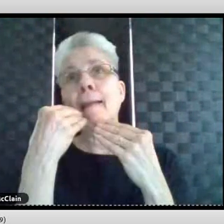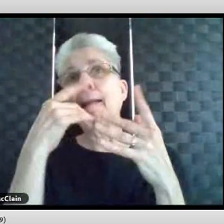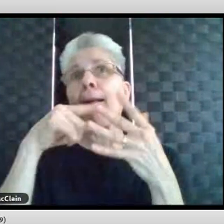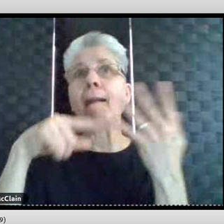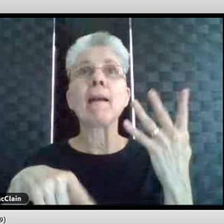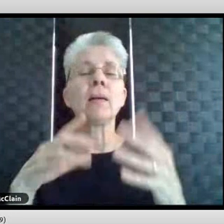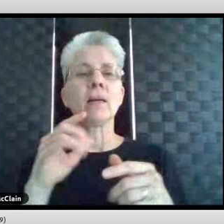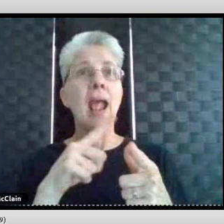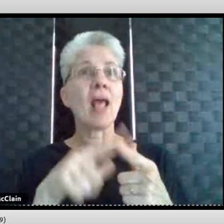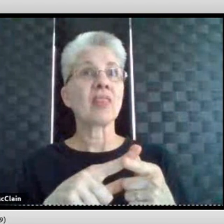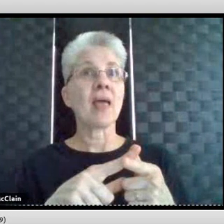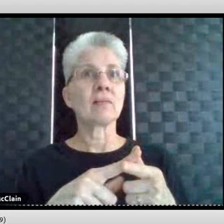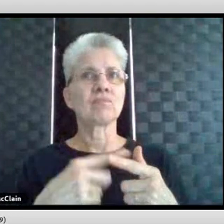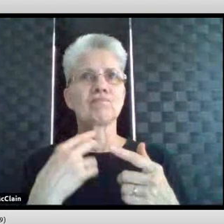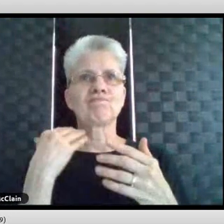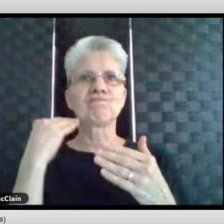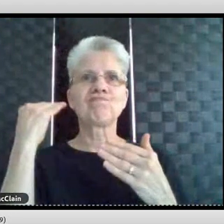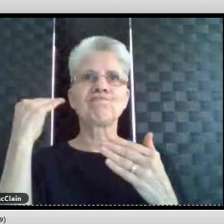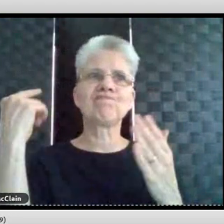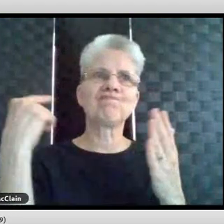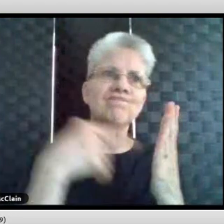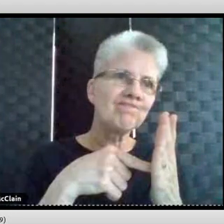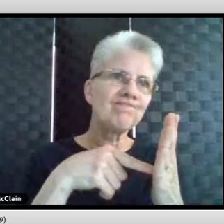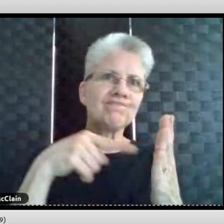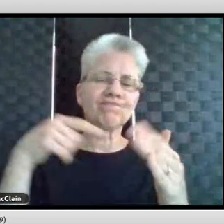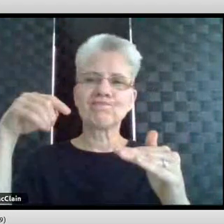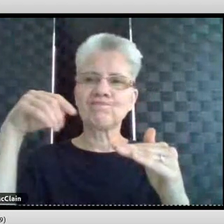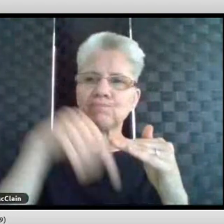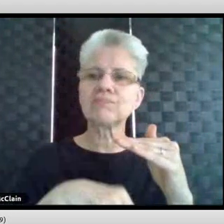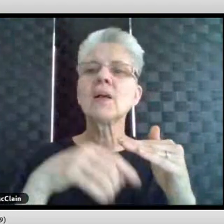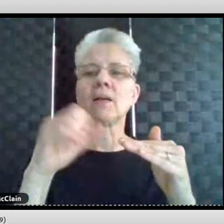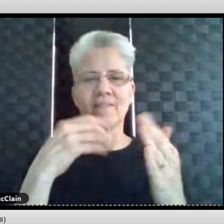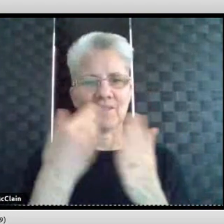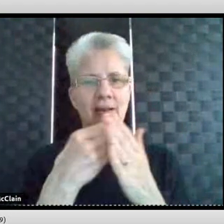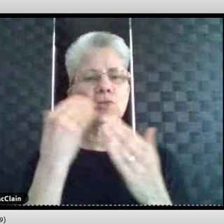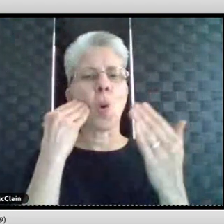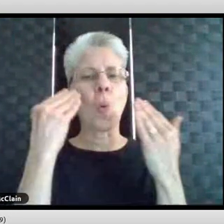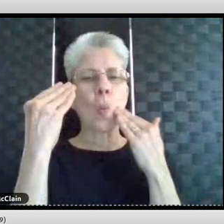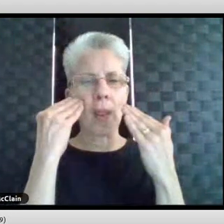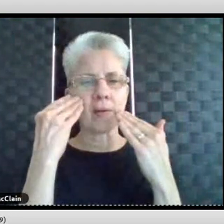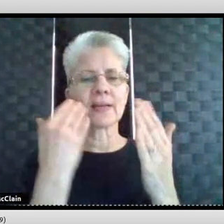and then they end up with so much extra debt. So absolutely financial awareness, financial freedom,